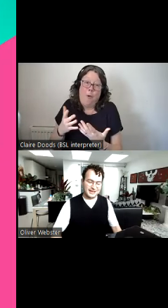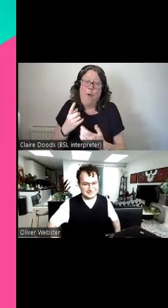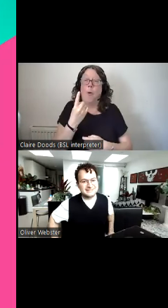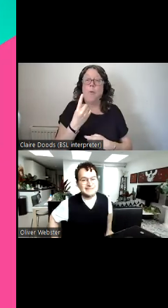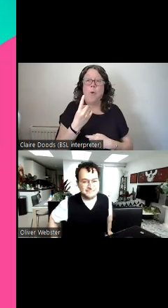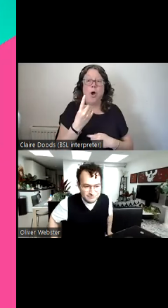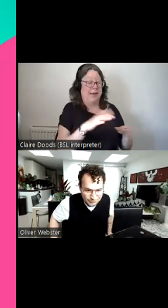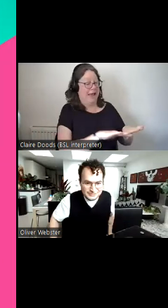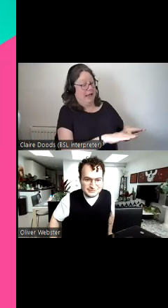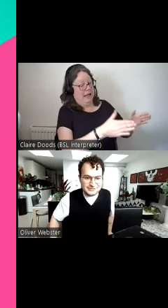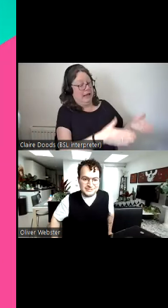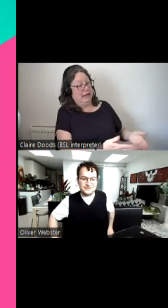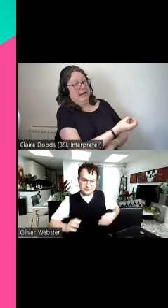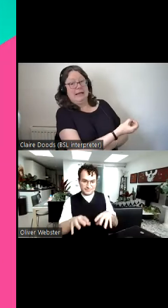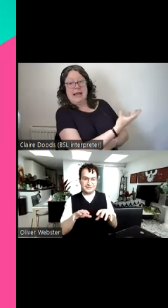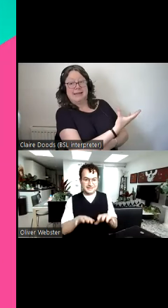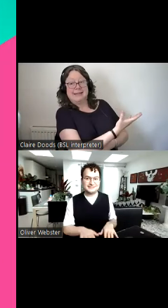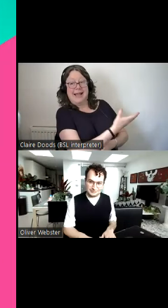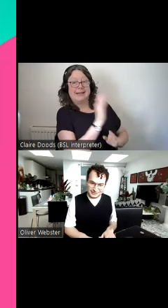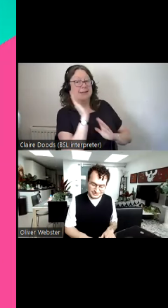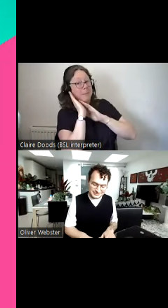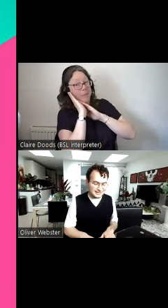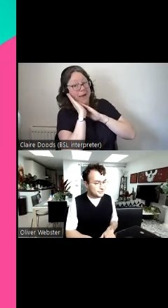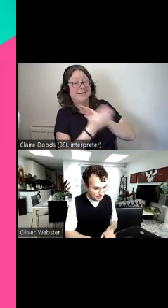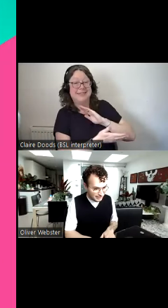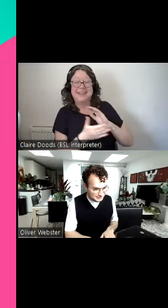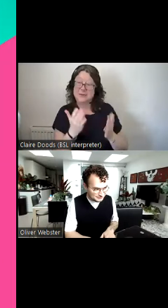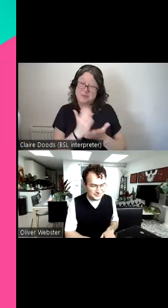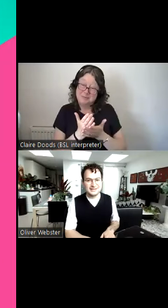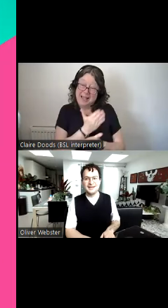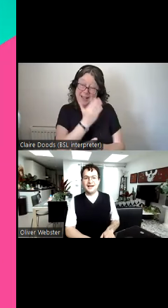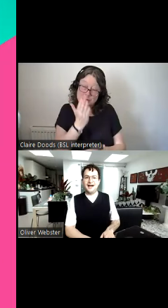Yes, it's important that the grammar in the subtitles is correct.